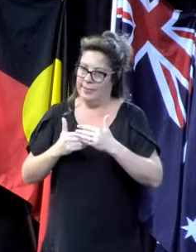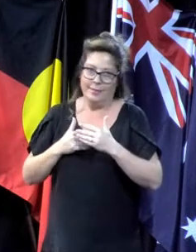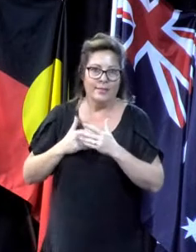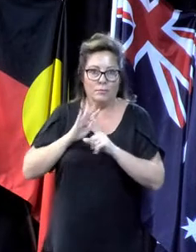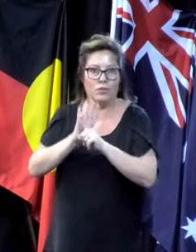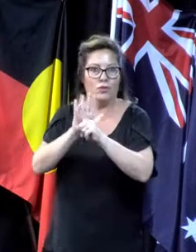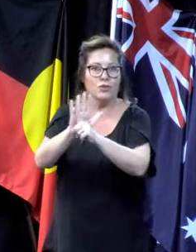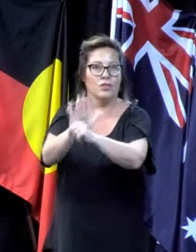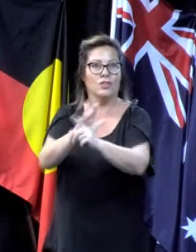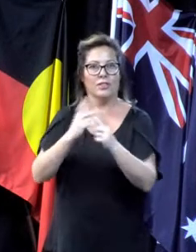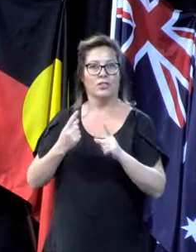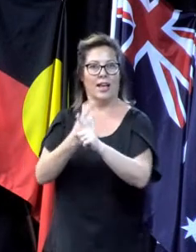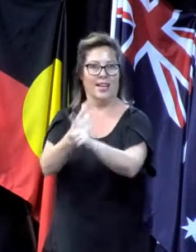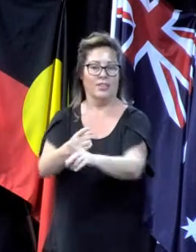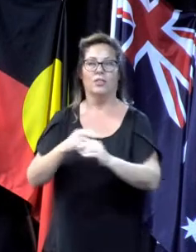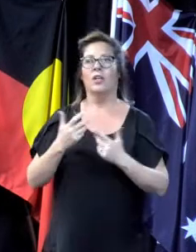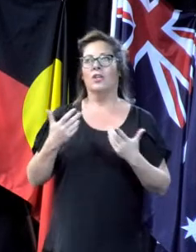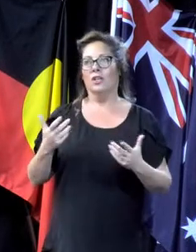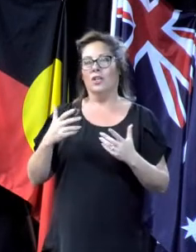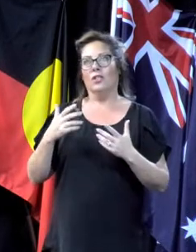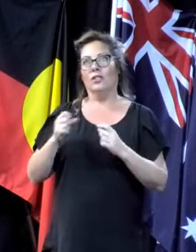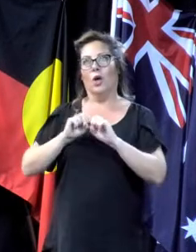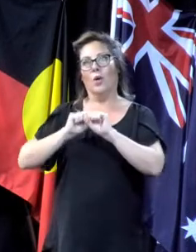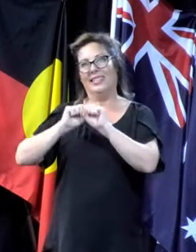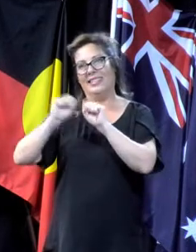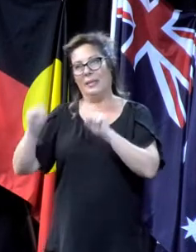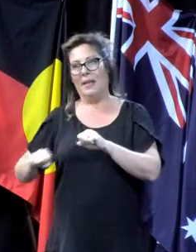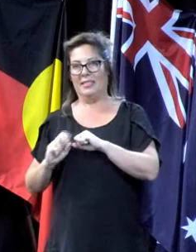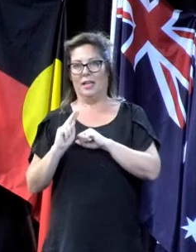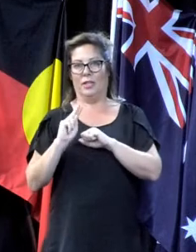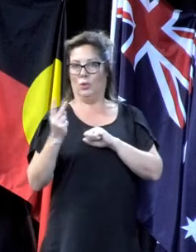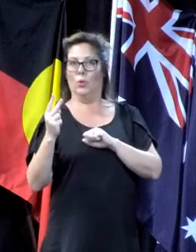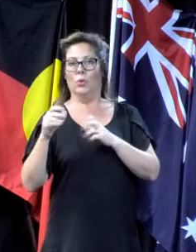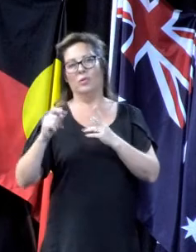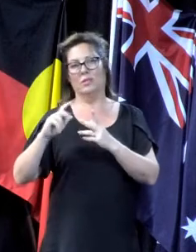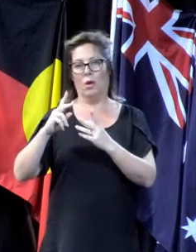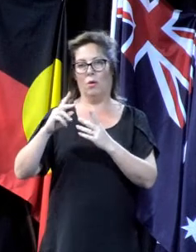So, for Semester Two, 2014, as I alluded to previously,